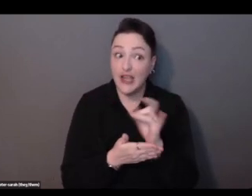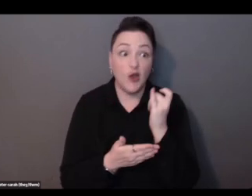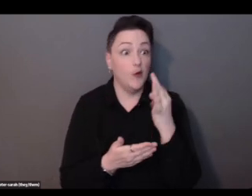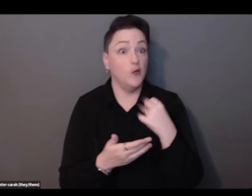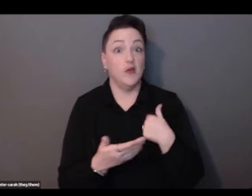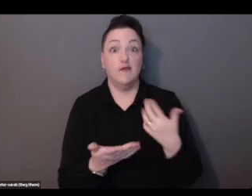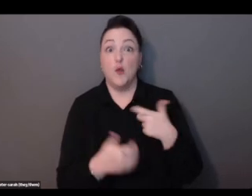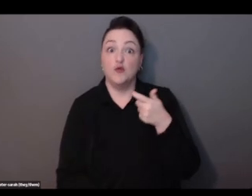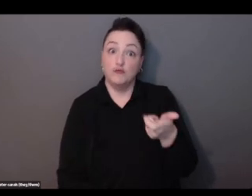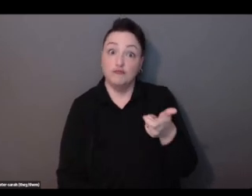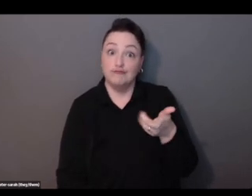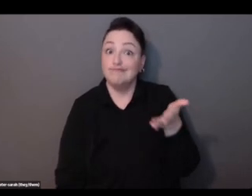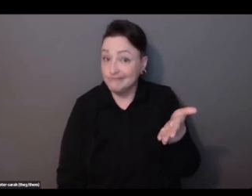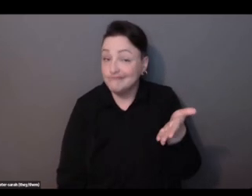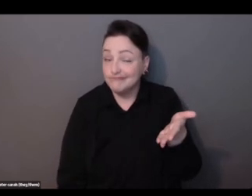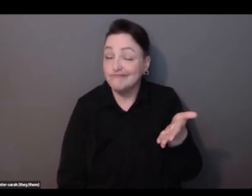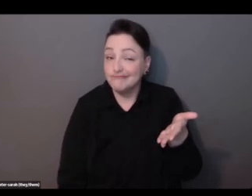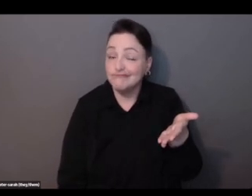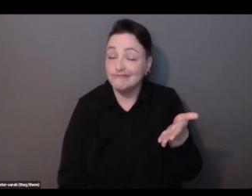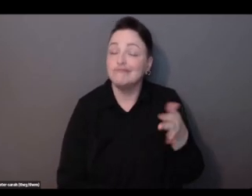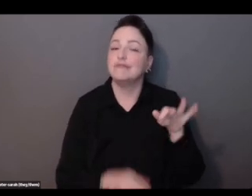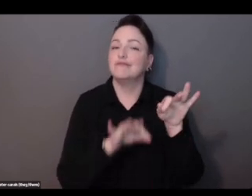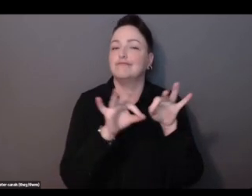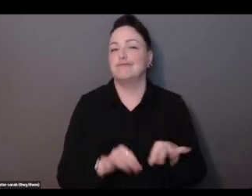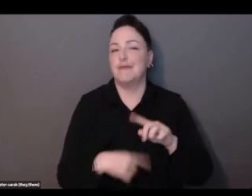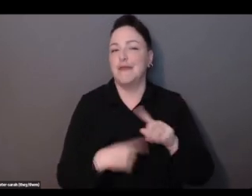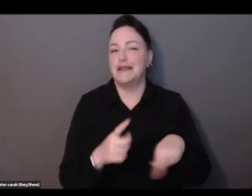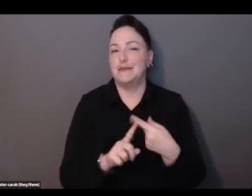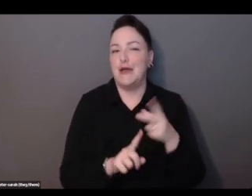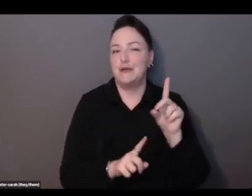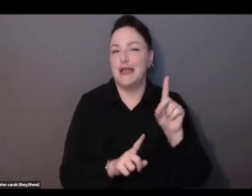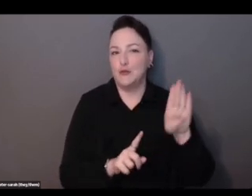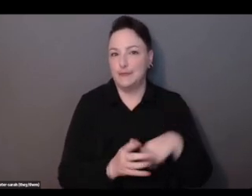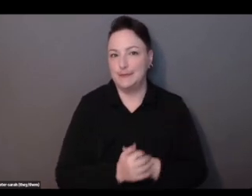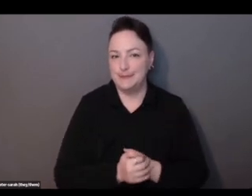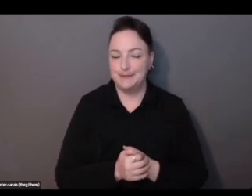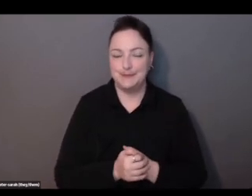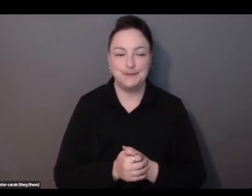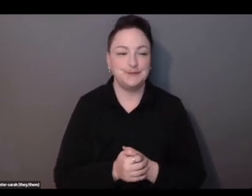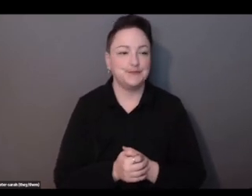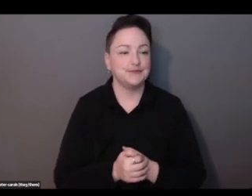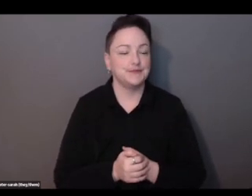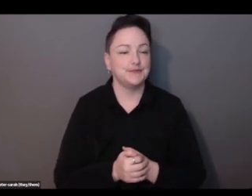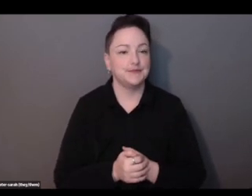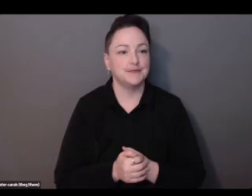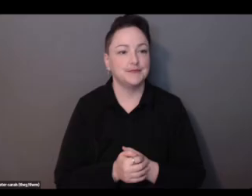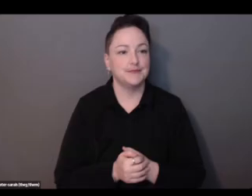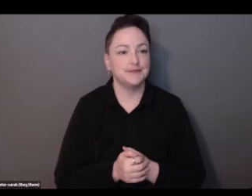for learning more about how to use the dashboard. Going to scroll back up and now